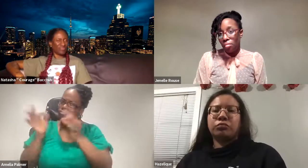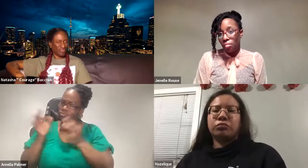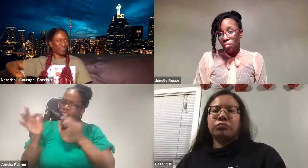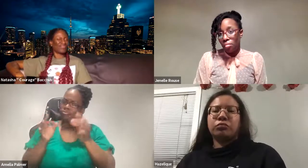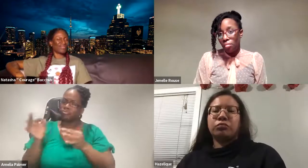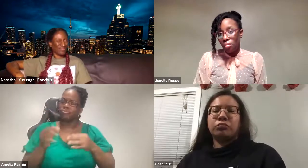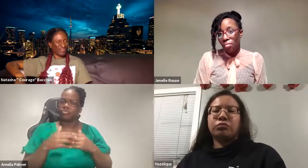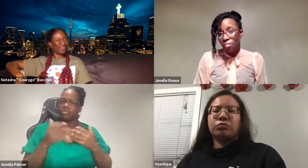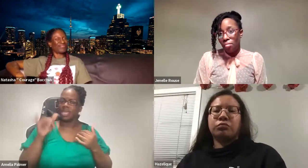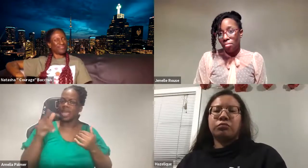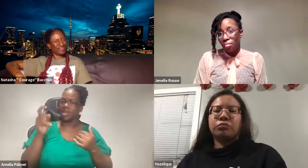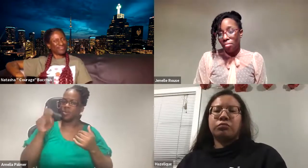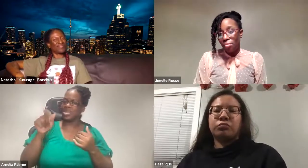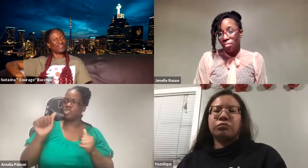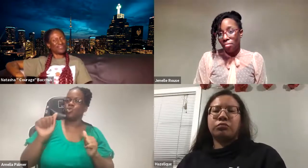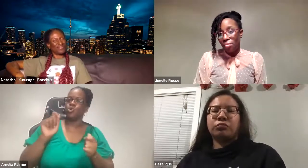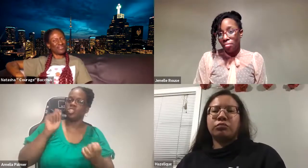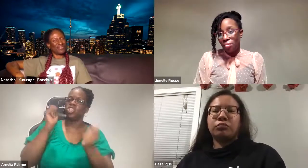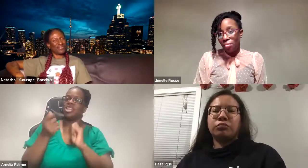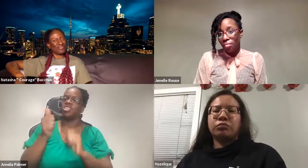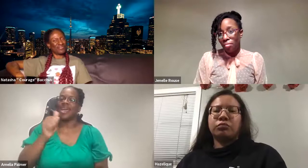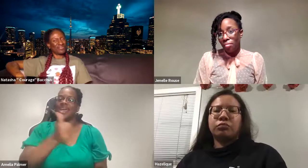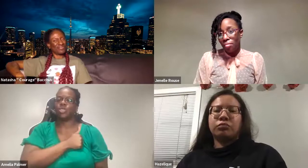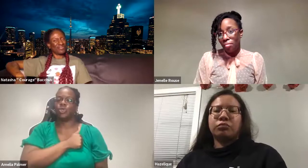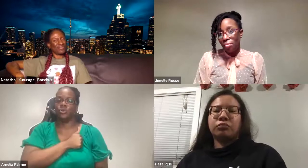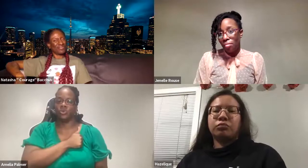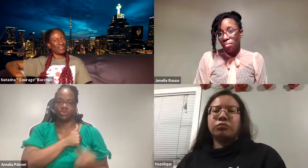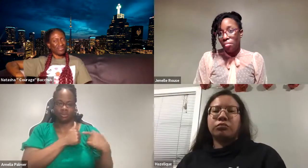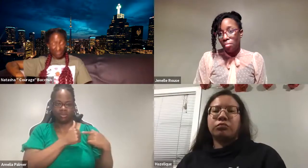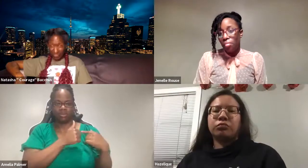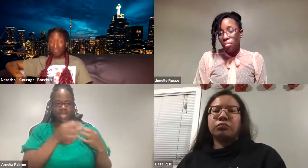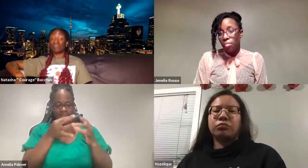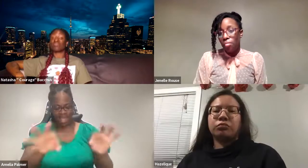that come with the different cultures. so my exposure to linguistics helped me to learn